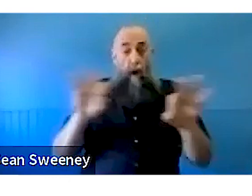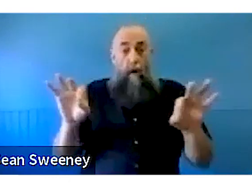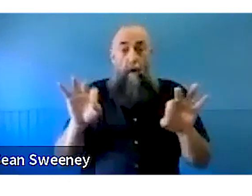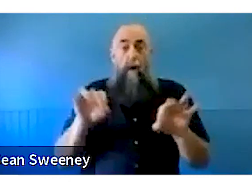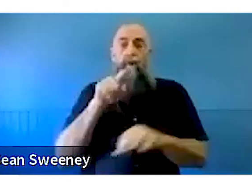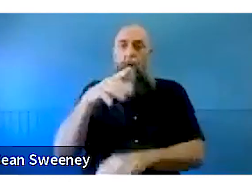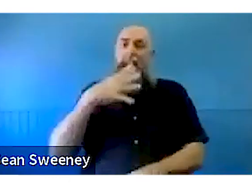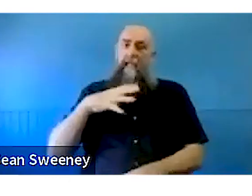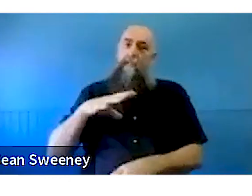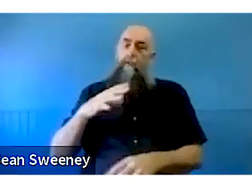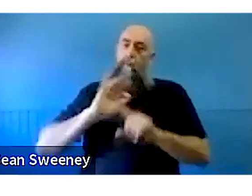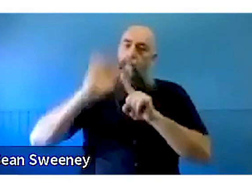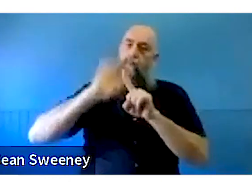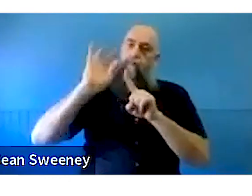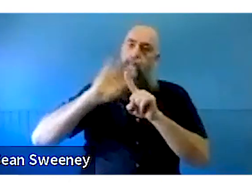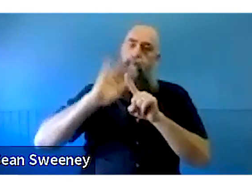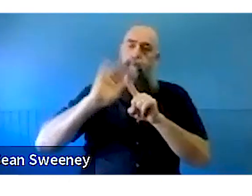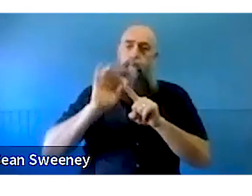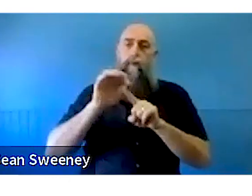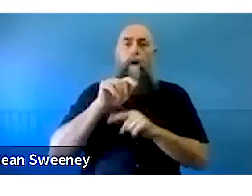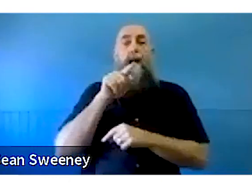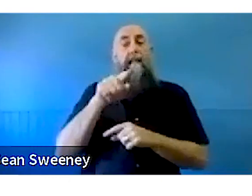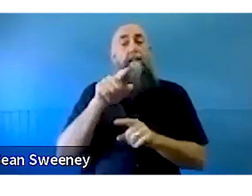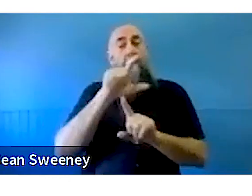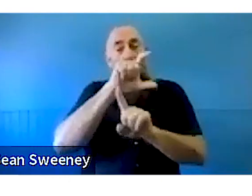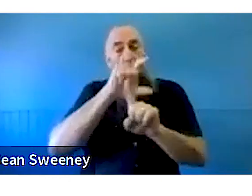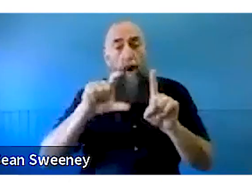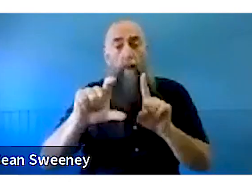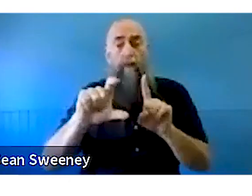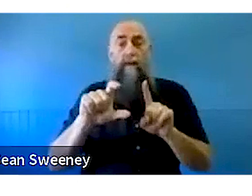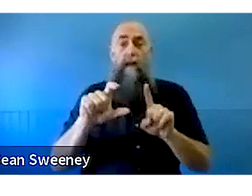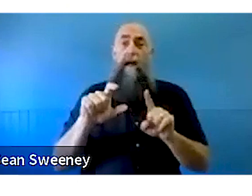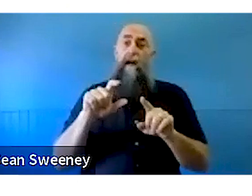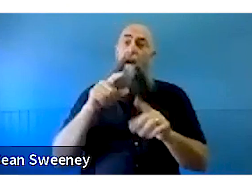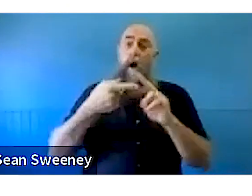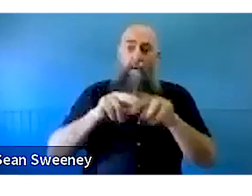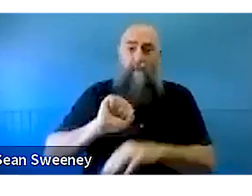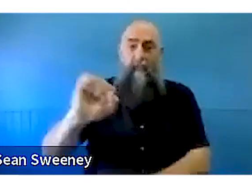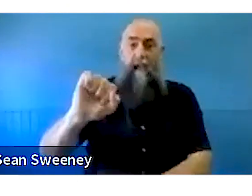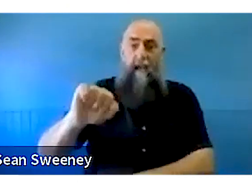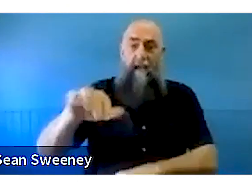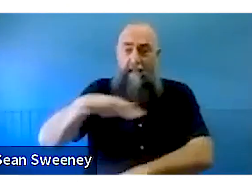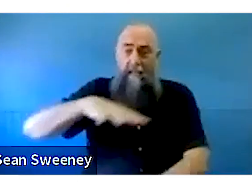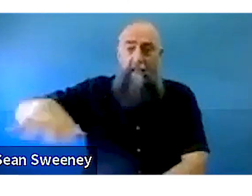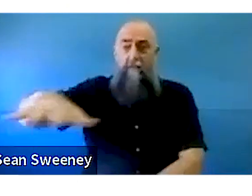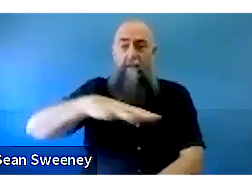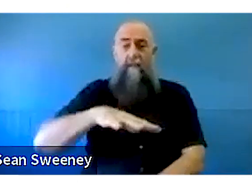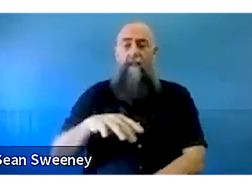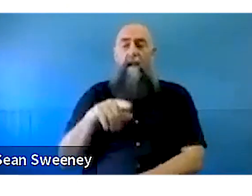An important part of the culture of this country, and it should be